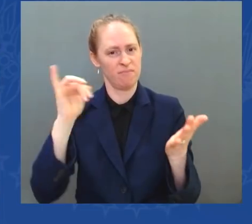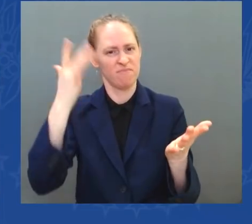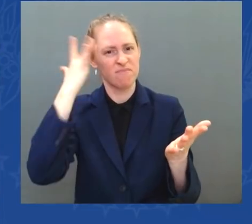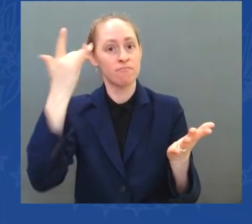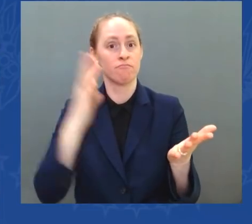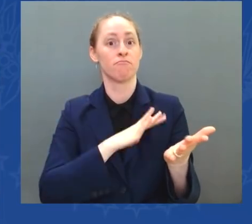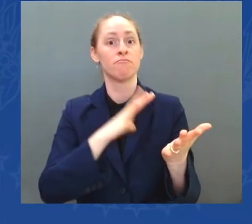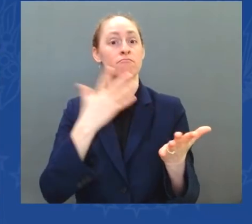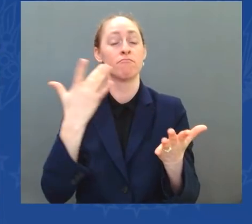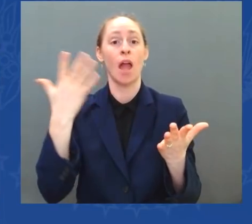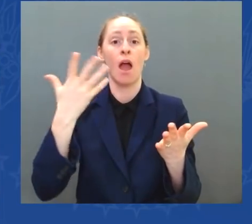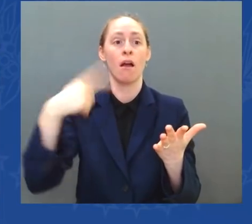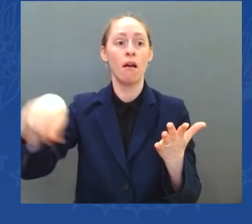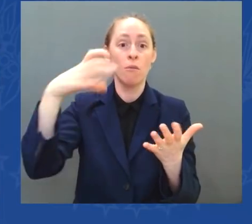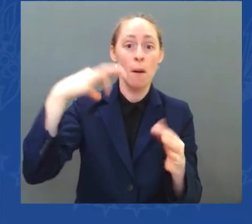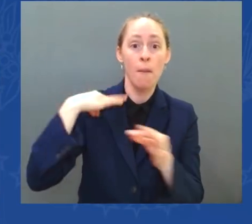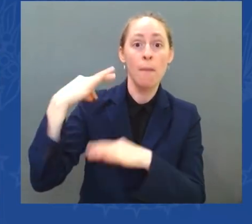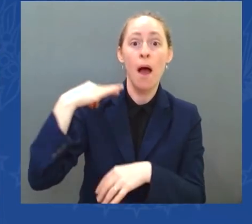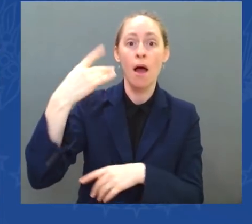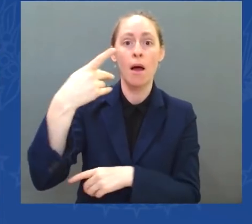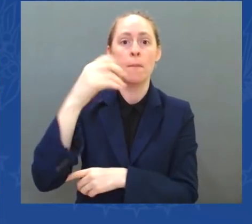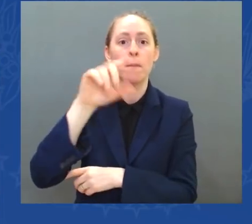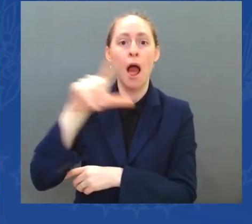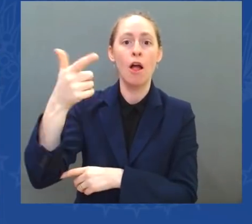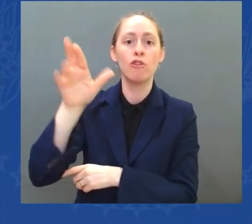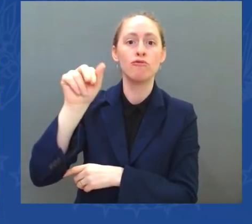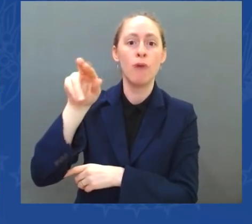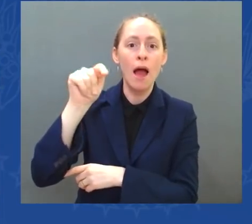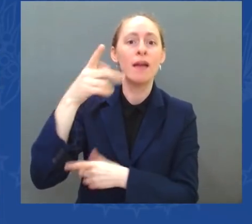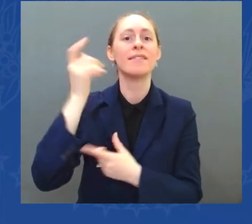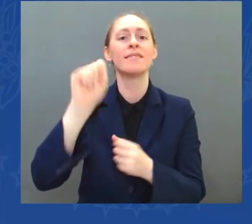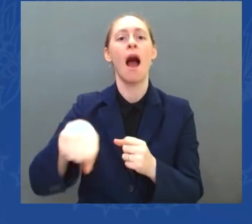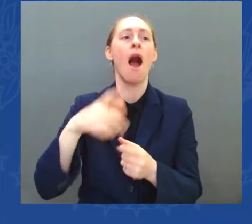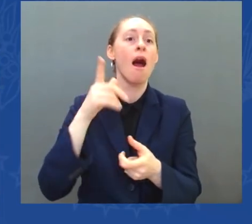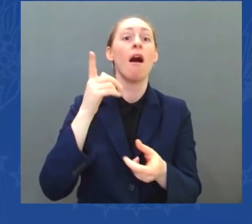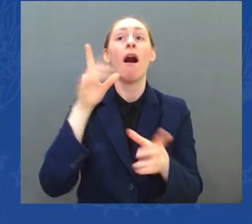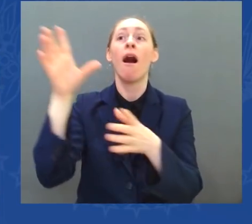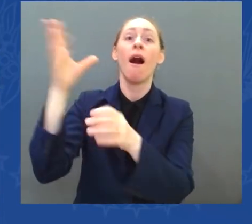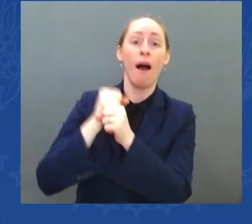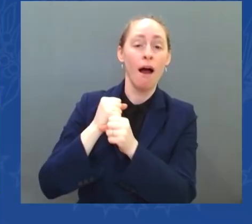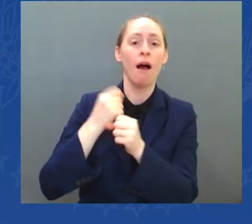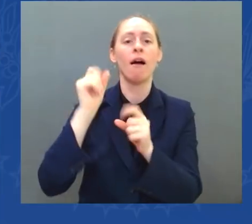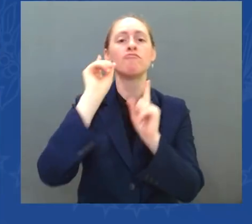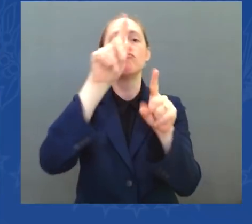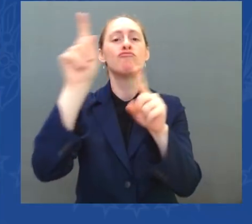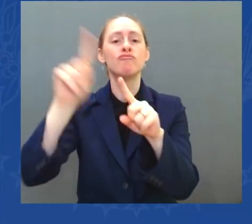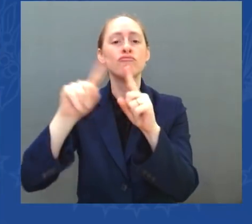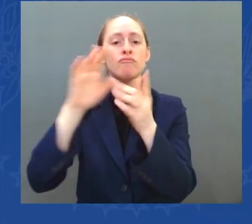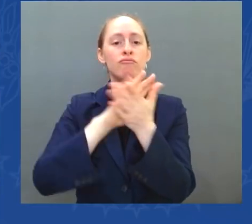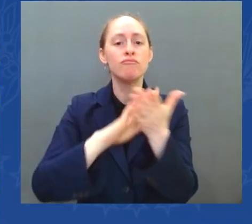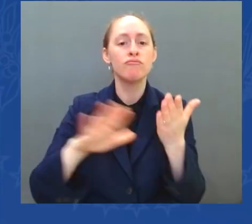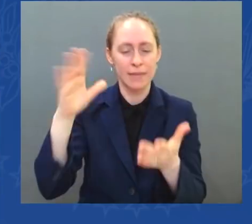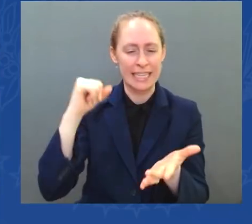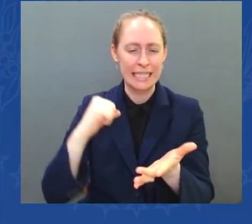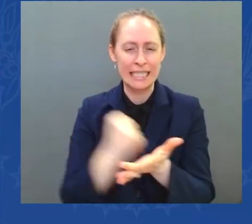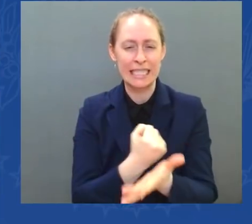The reason my wife is not with me today, she's a community college professor and she's teaching as we speak. I'm here today to talk about my plan